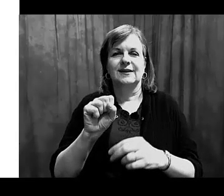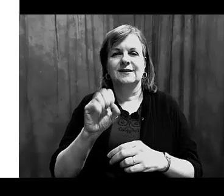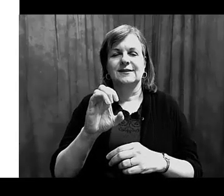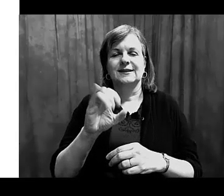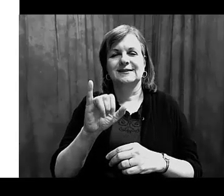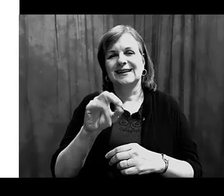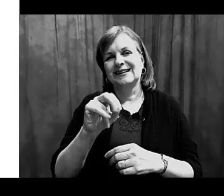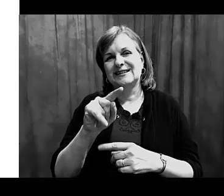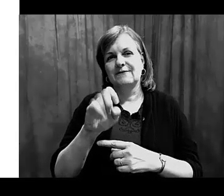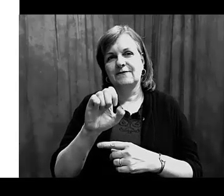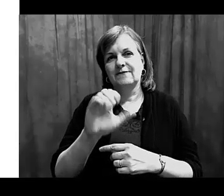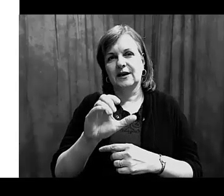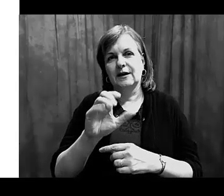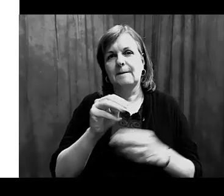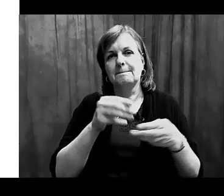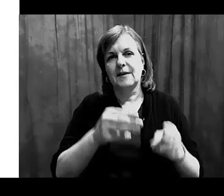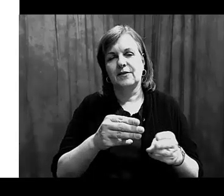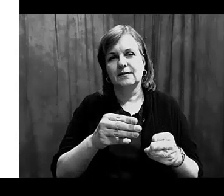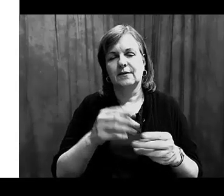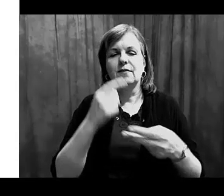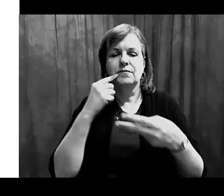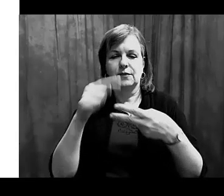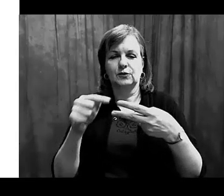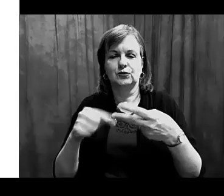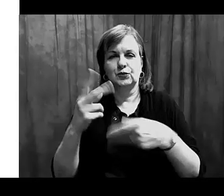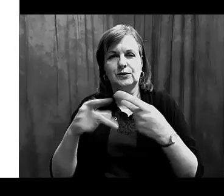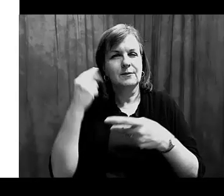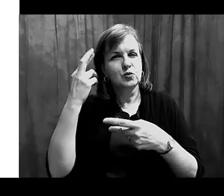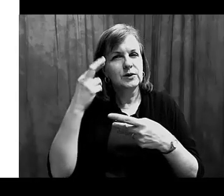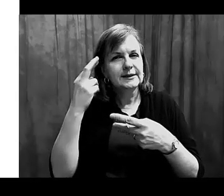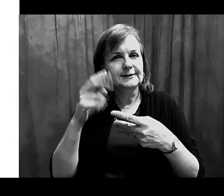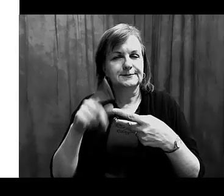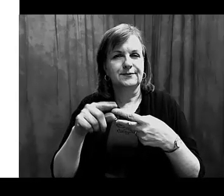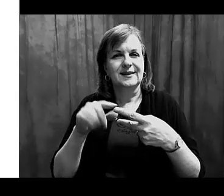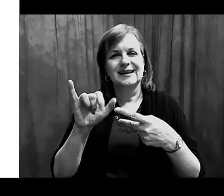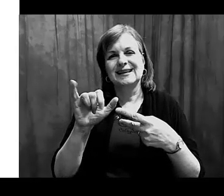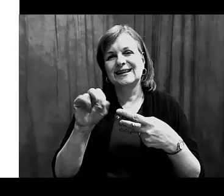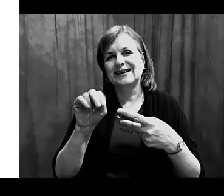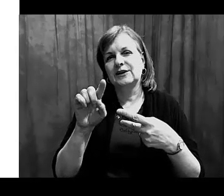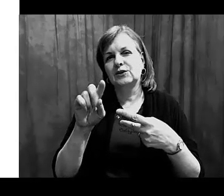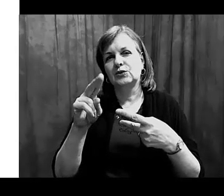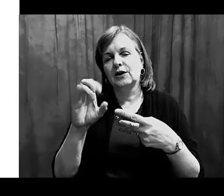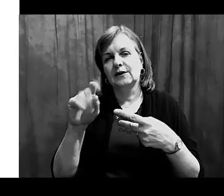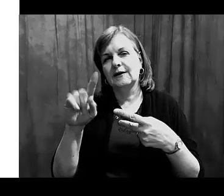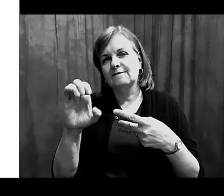we break this down into inductive and deductive reasoning